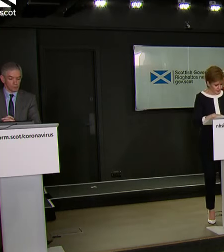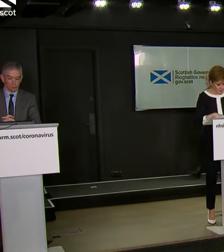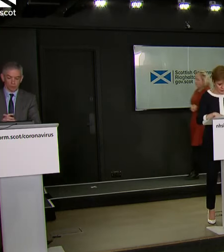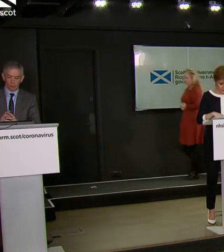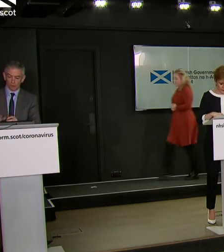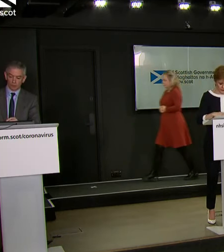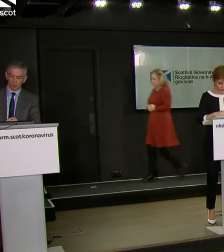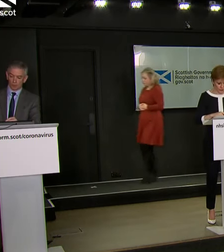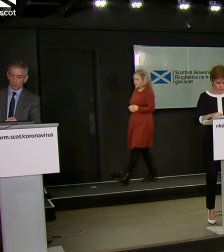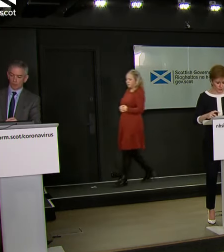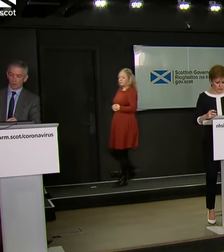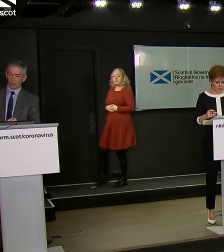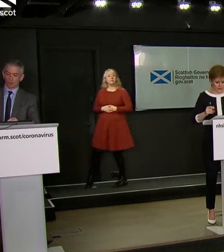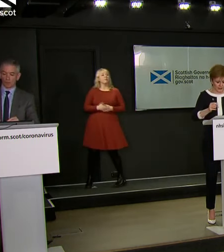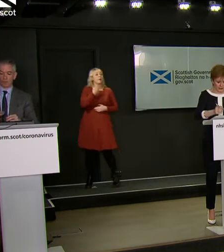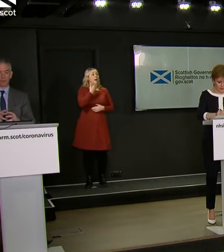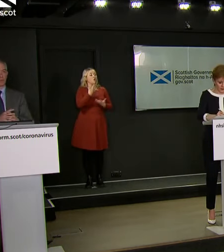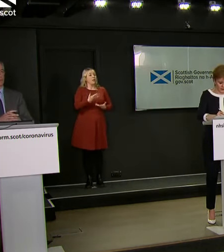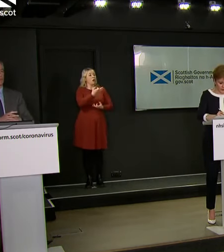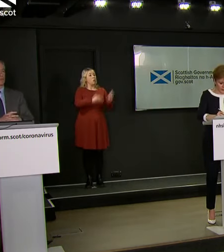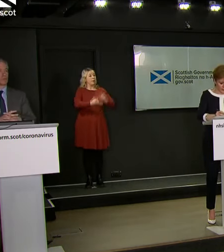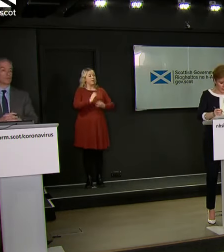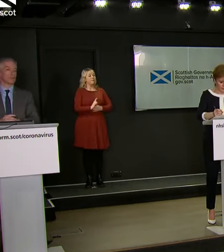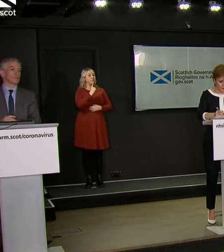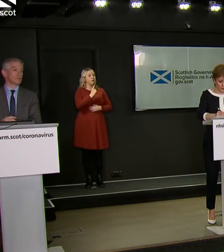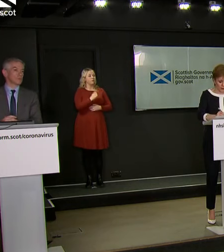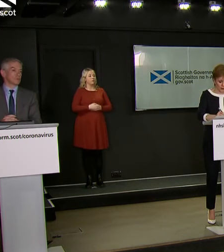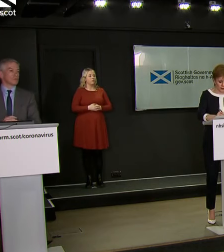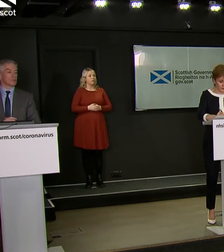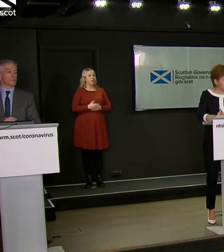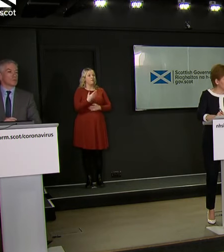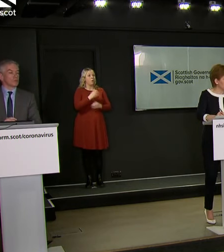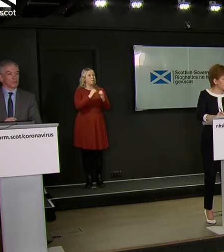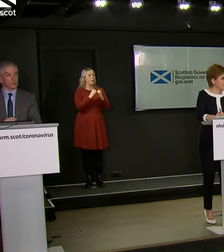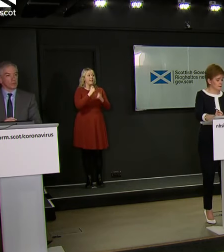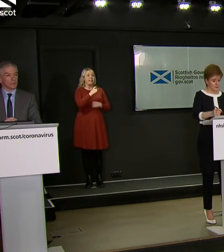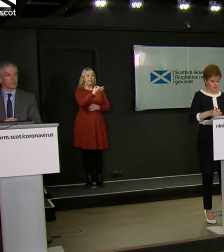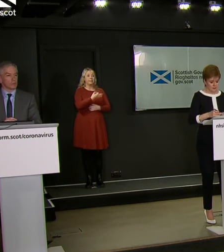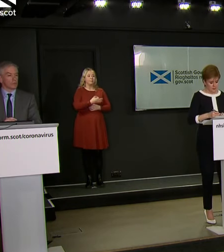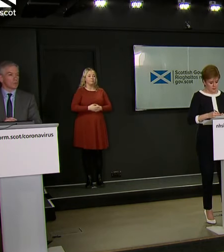We can move now straight to questions. First question today is from Fiona Walker of the BBC.